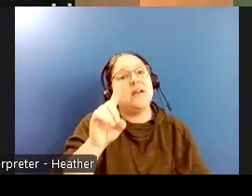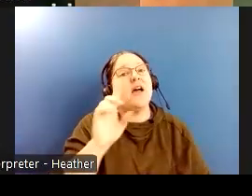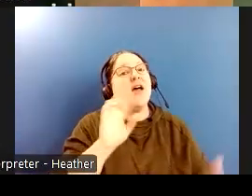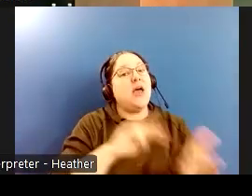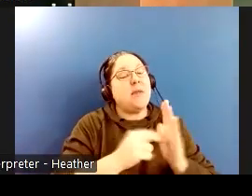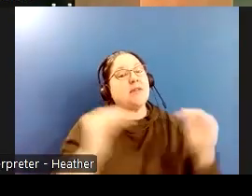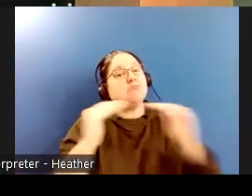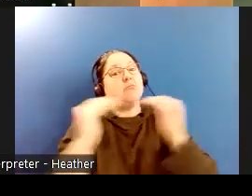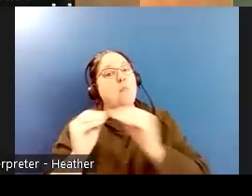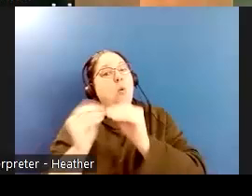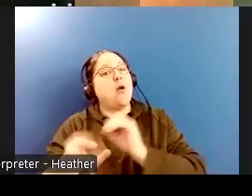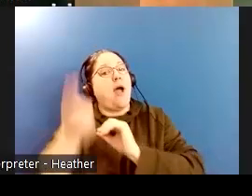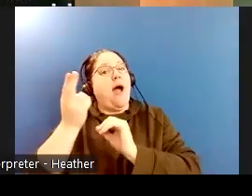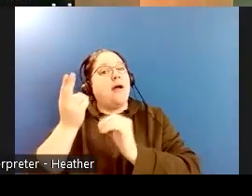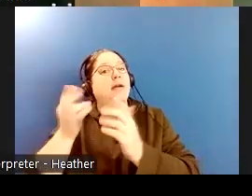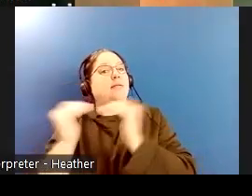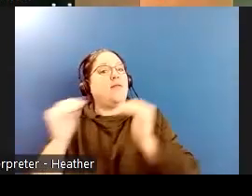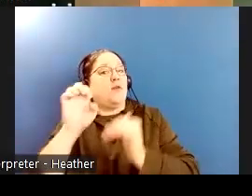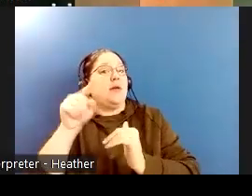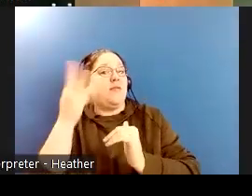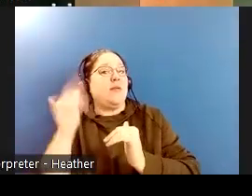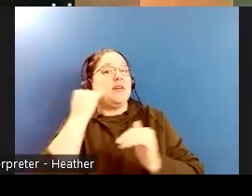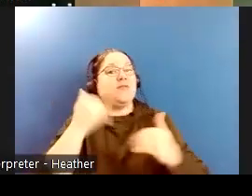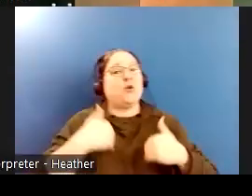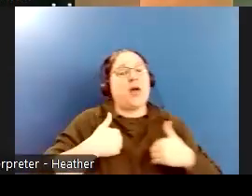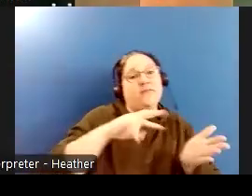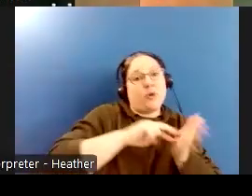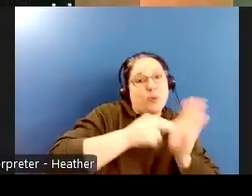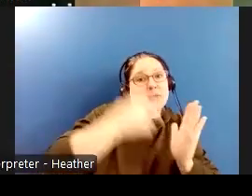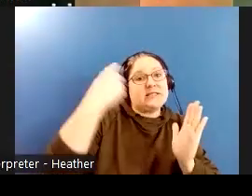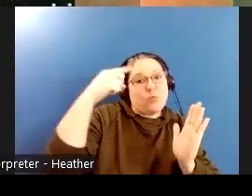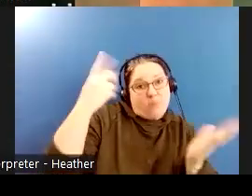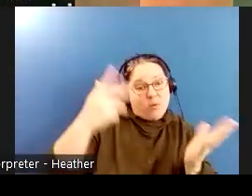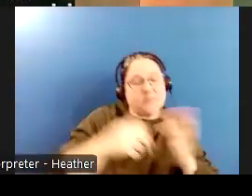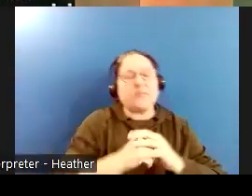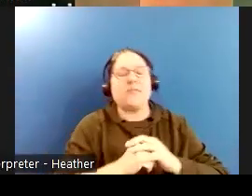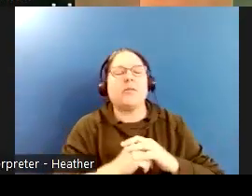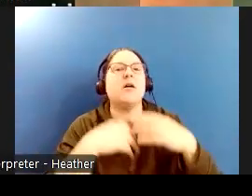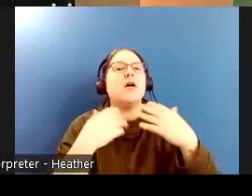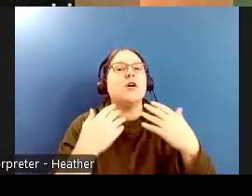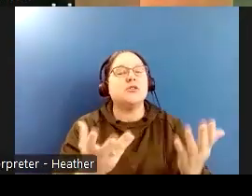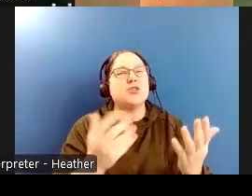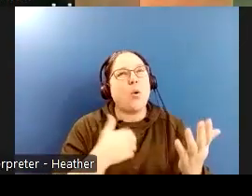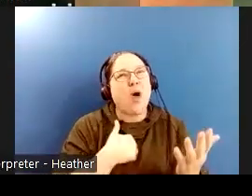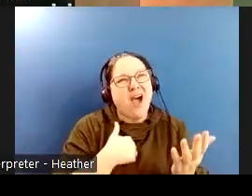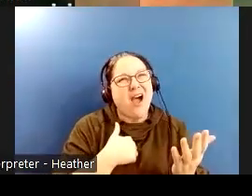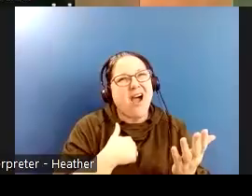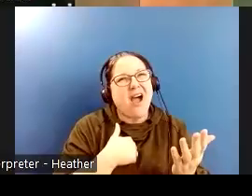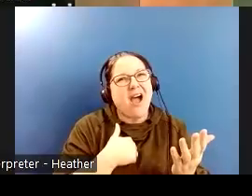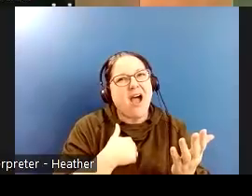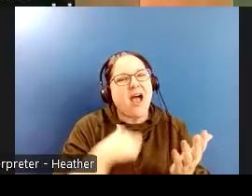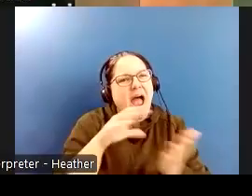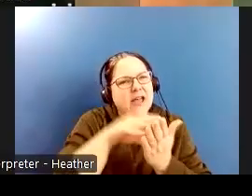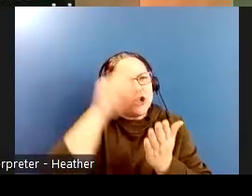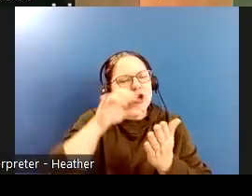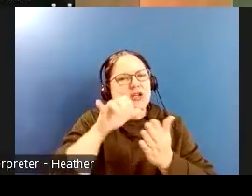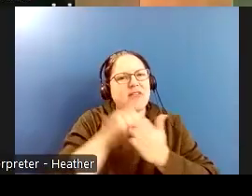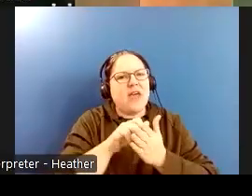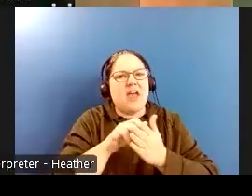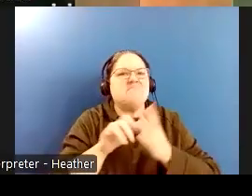uh throughout and um actually I found that residents were less interested in doing hemog. So